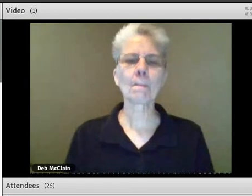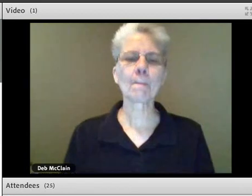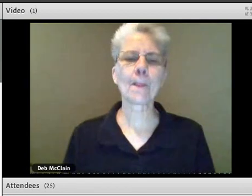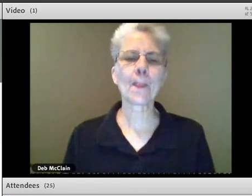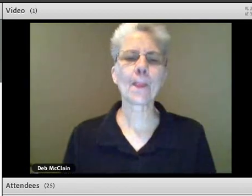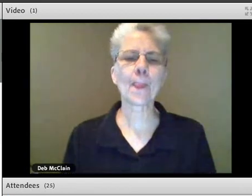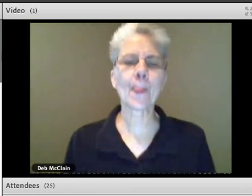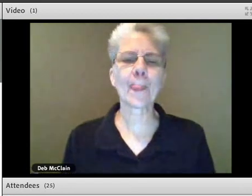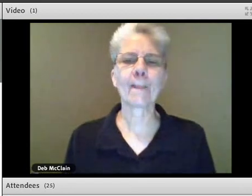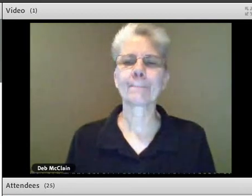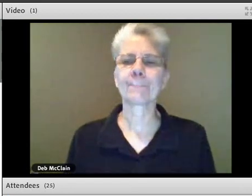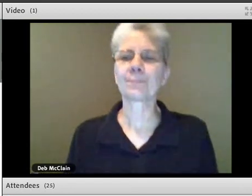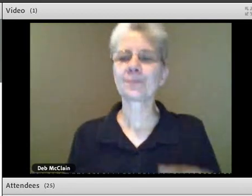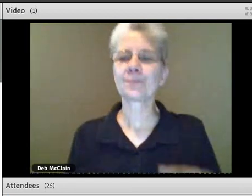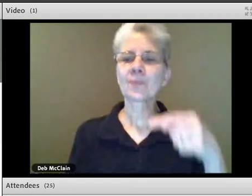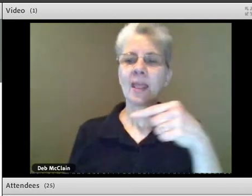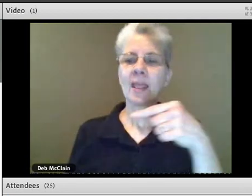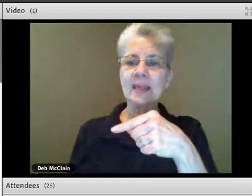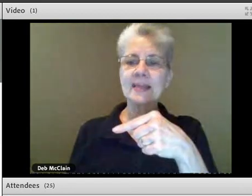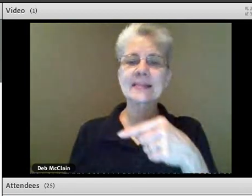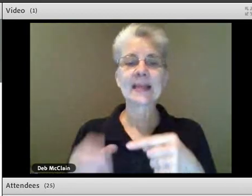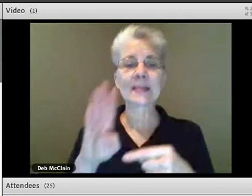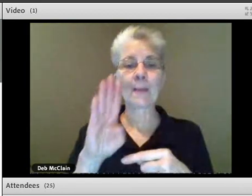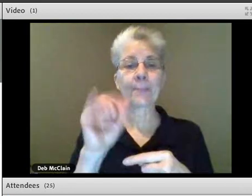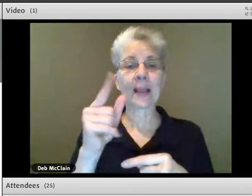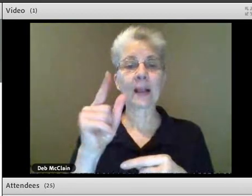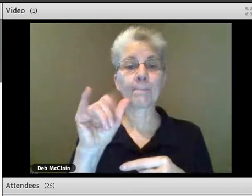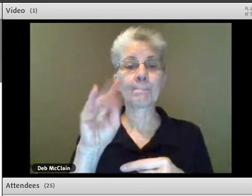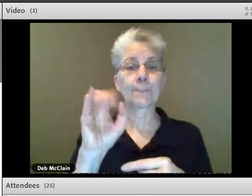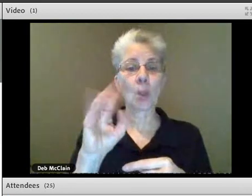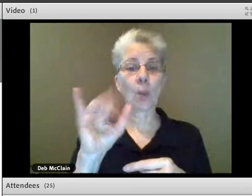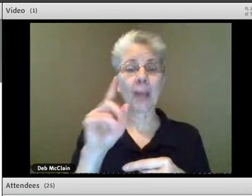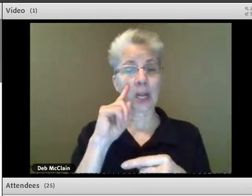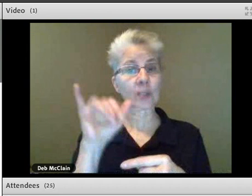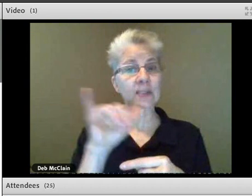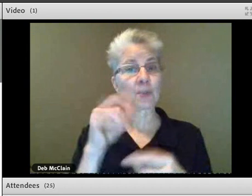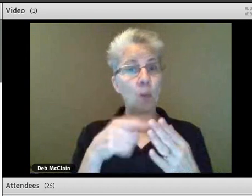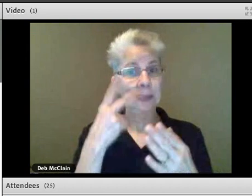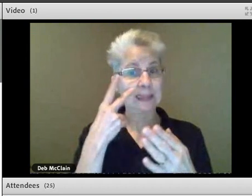and that's that online classroom I talked about, and it looks almost similar to what we see right now